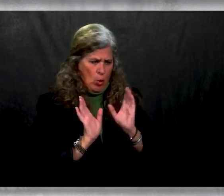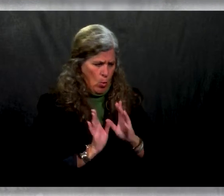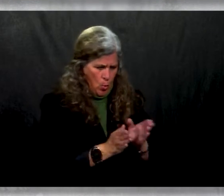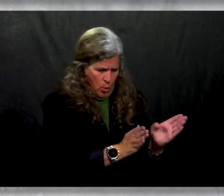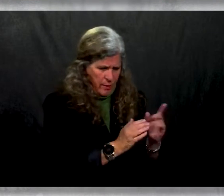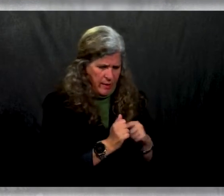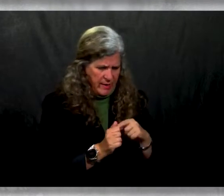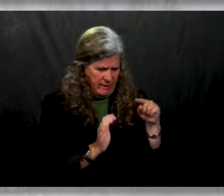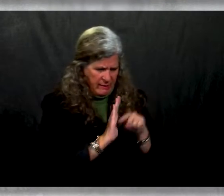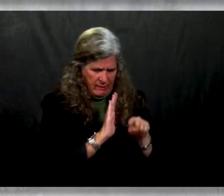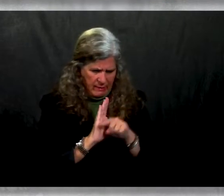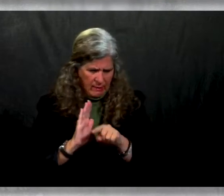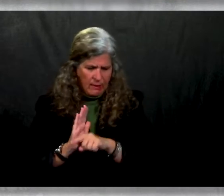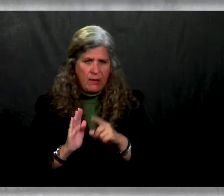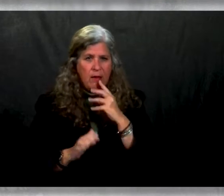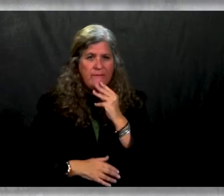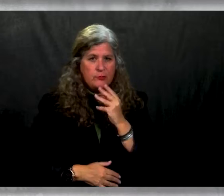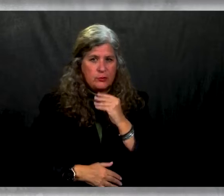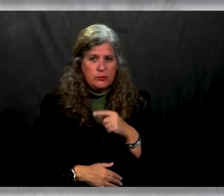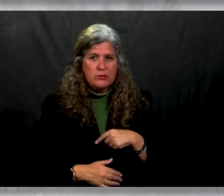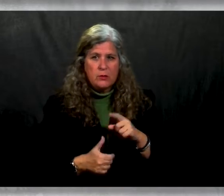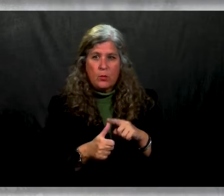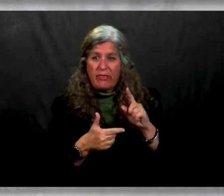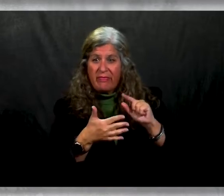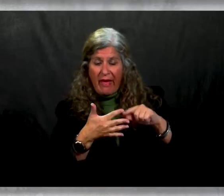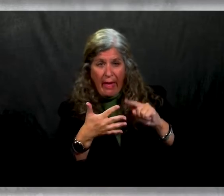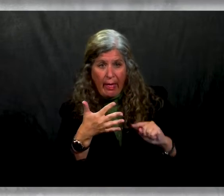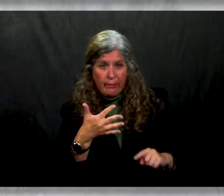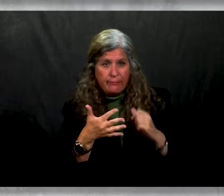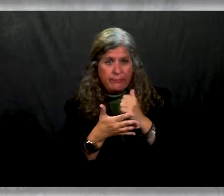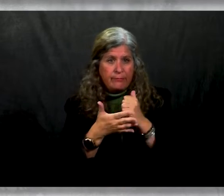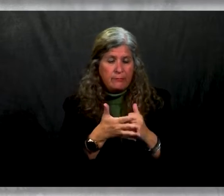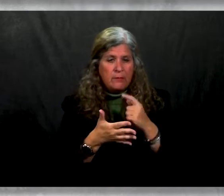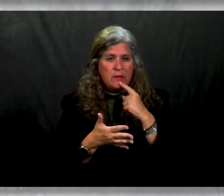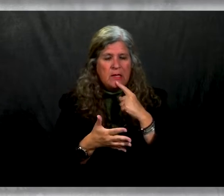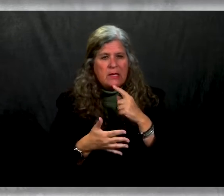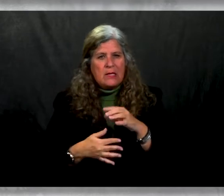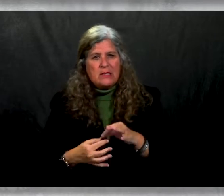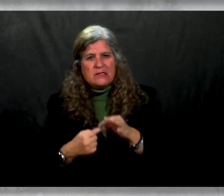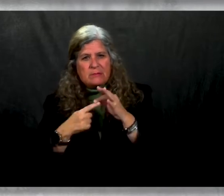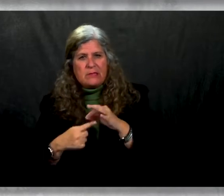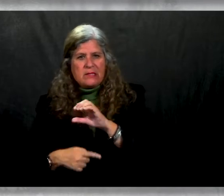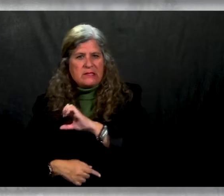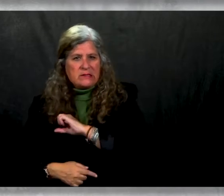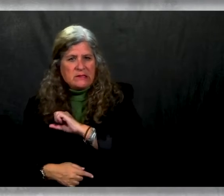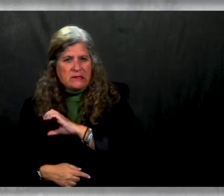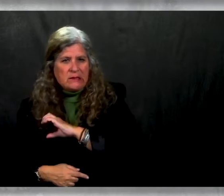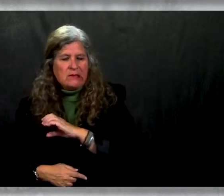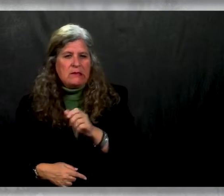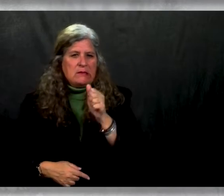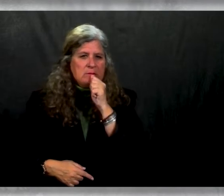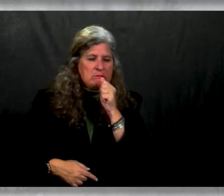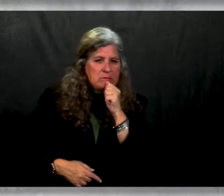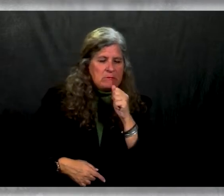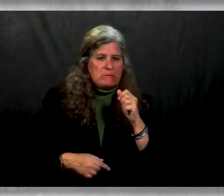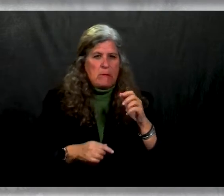Wehrmacht, the Romanian army, special operational squadrons, order police units, and local collaborators.